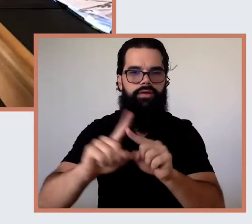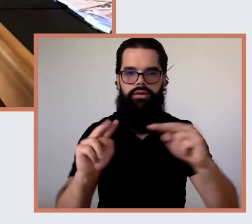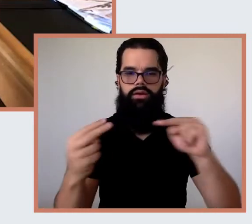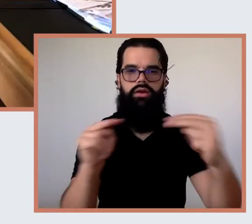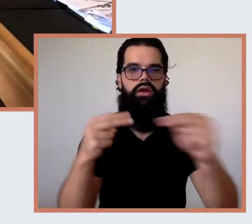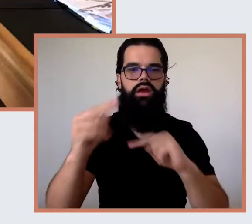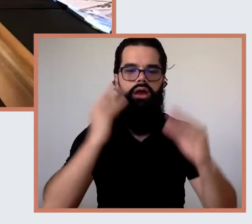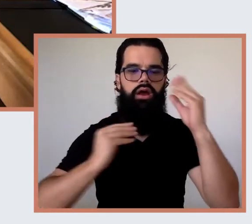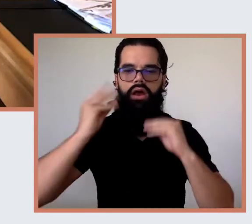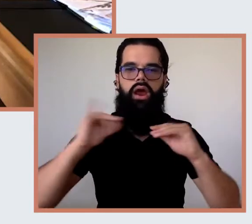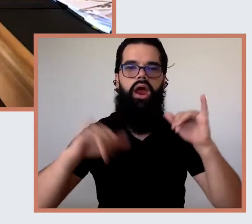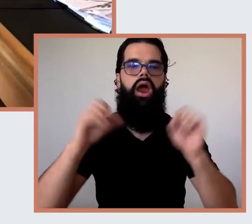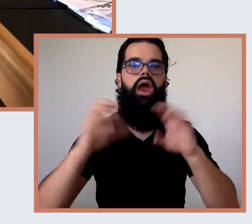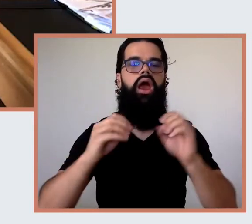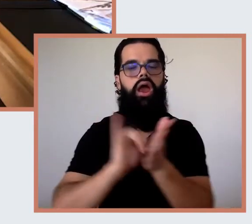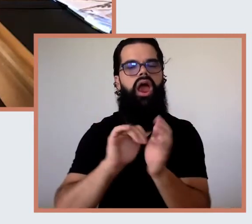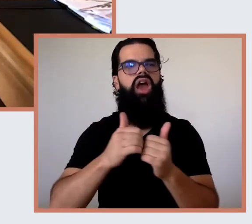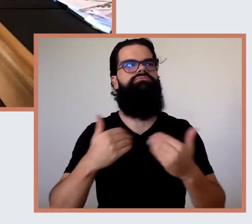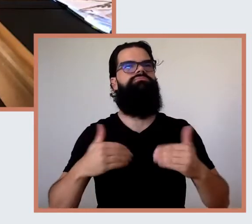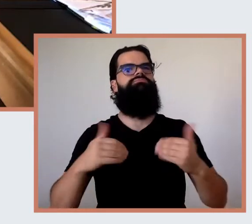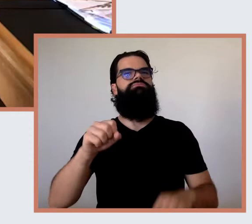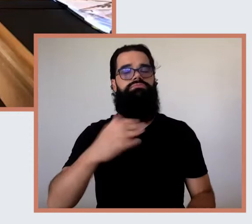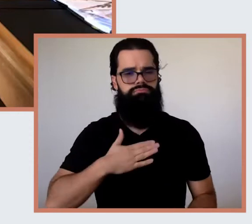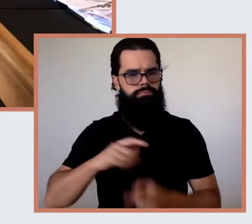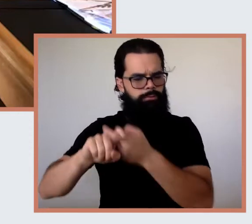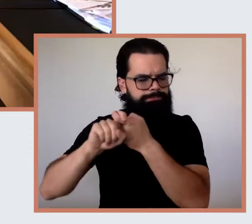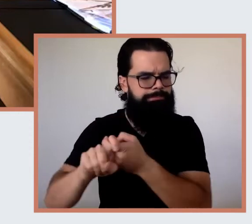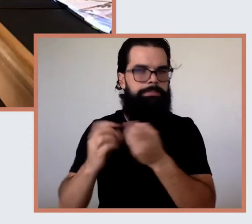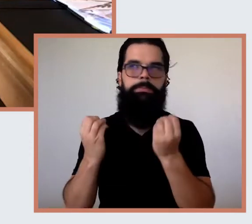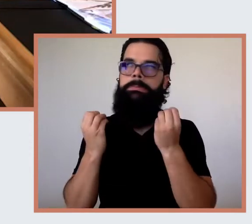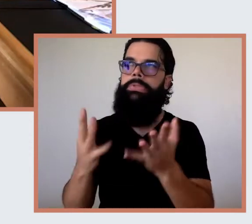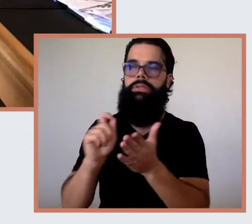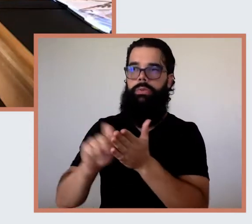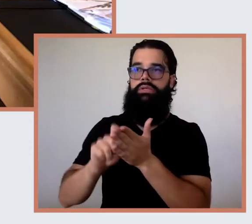Now, maybe it's turned maybe it's gone too far because so many of my writer friends of color,